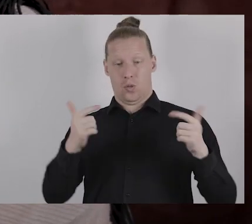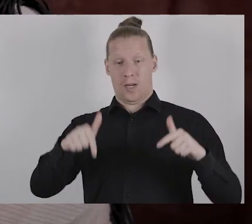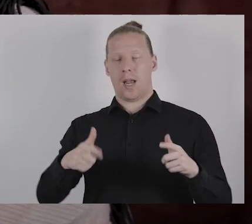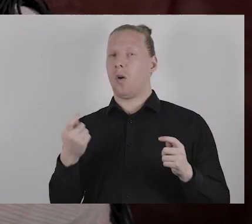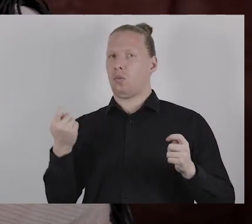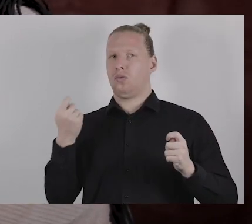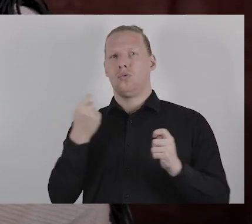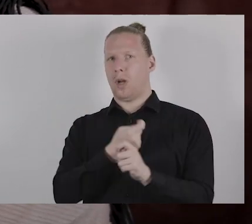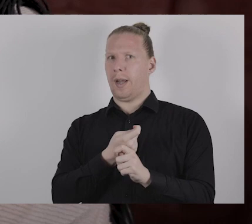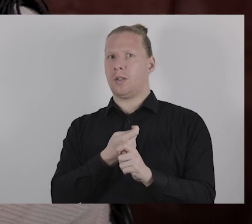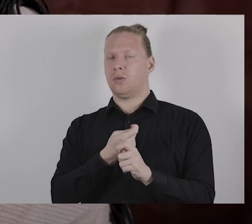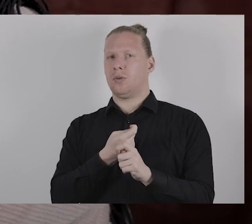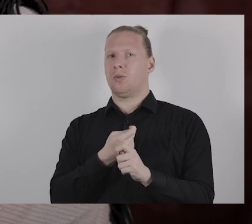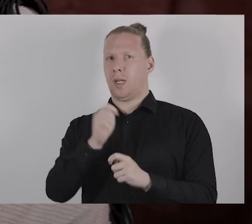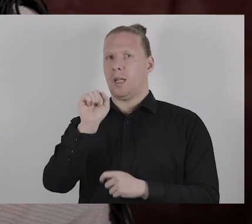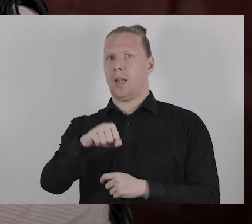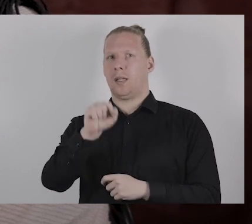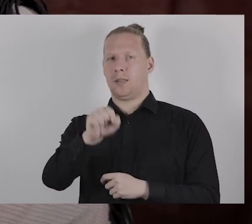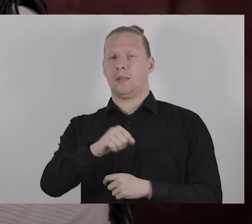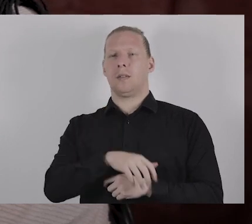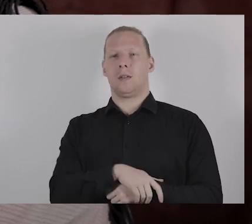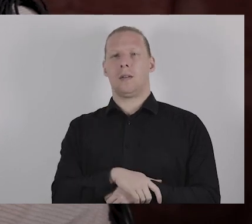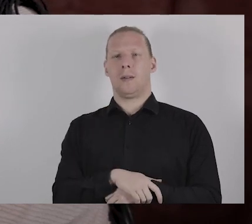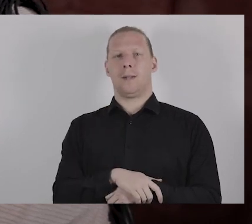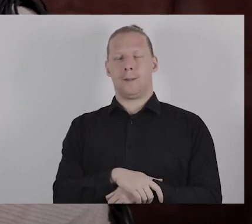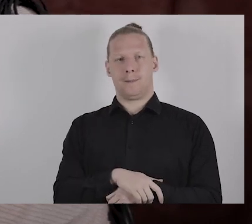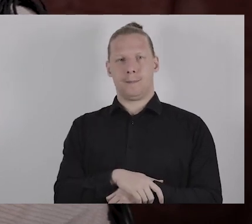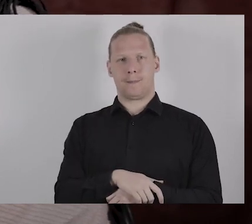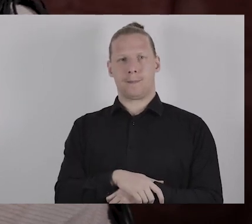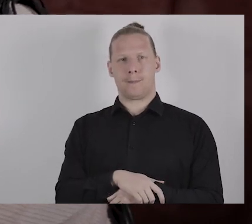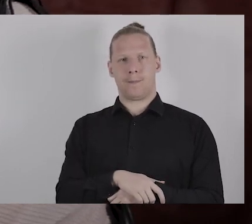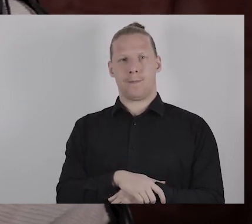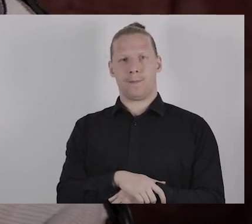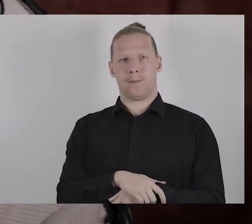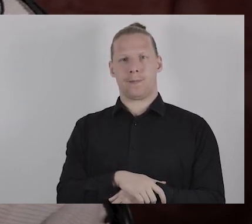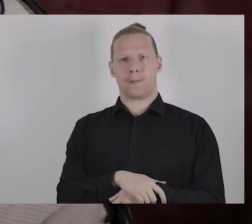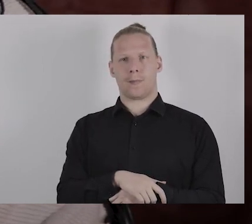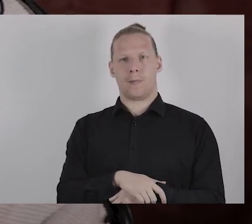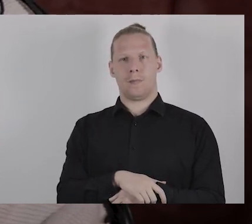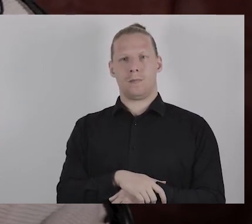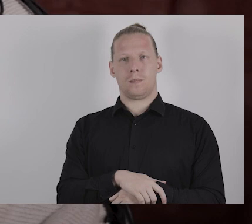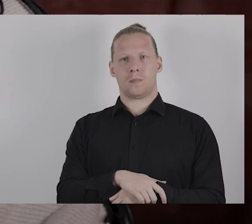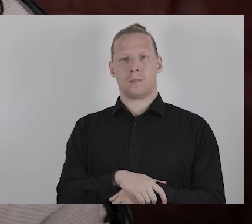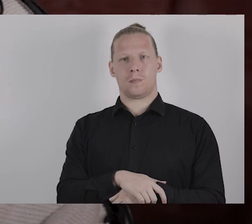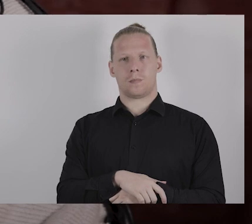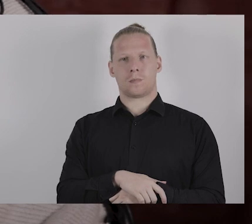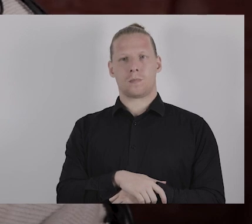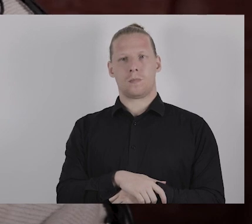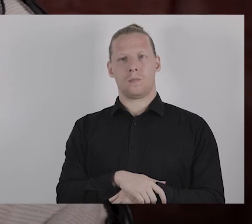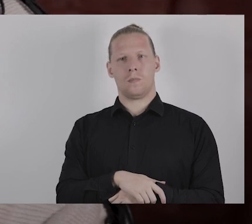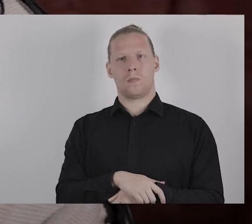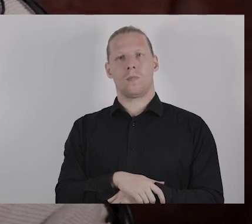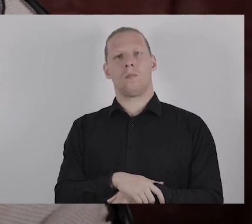It's changed now, from what I see from then to now.